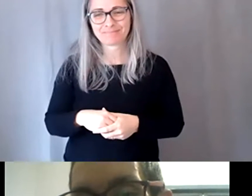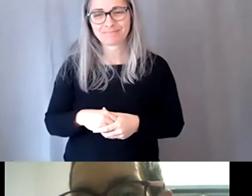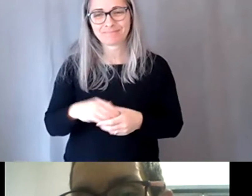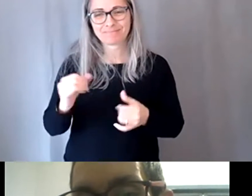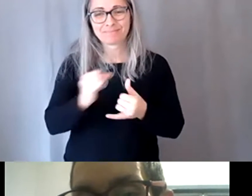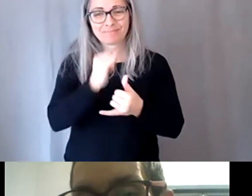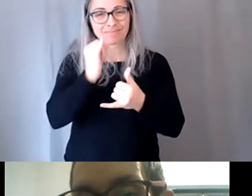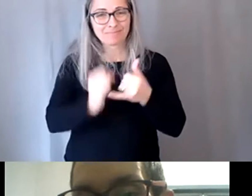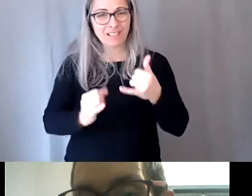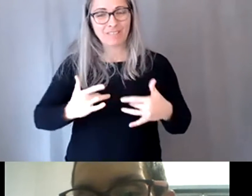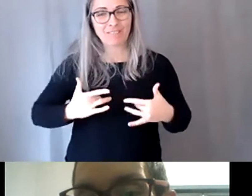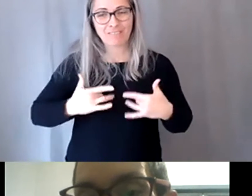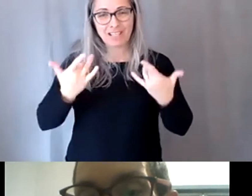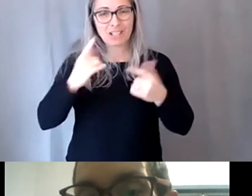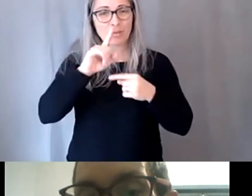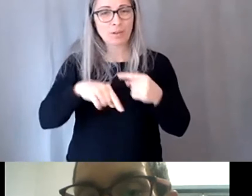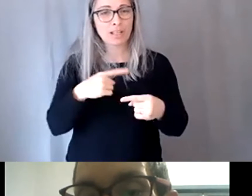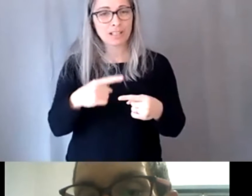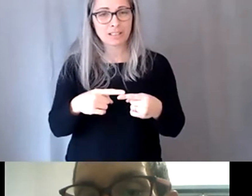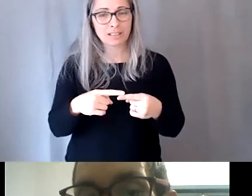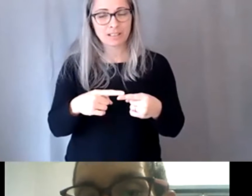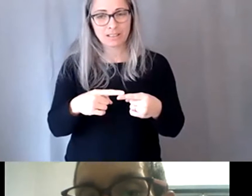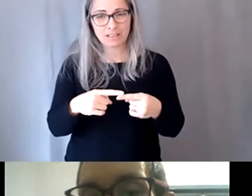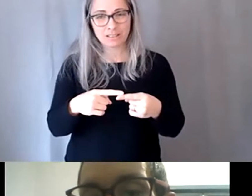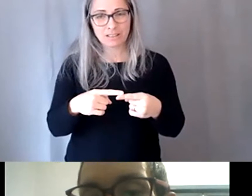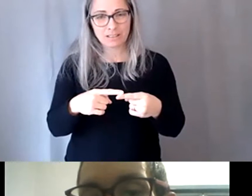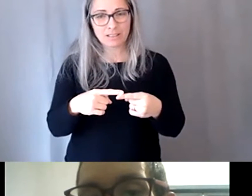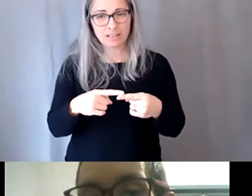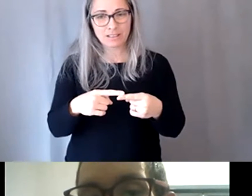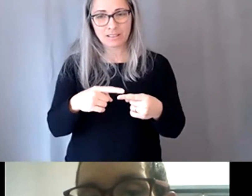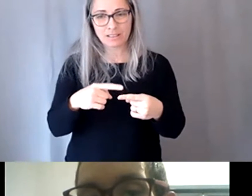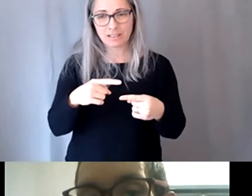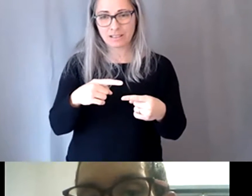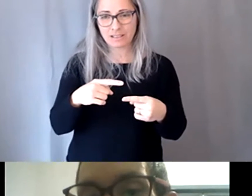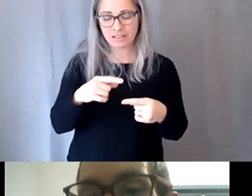of the year for this exchange this dynamic exchange on disability